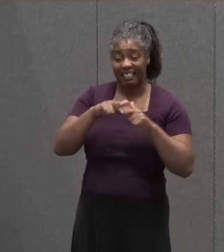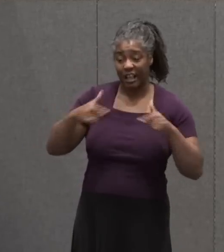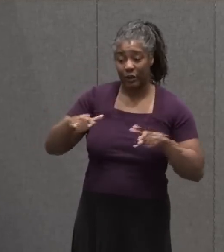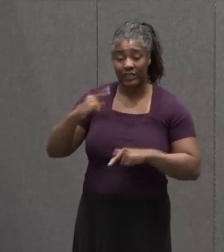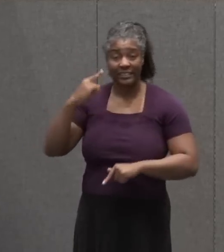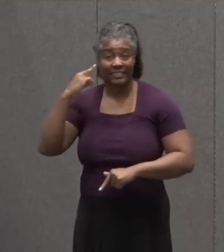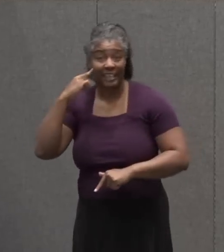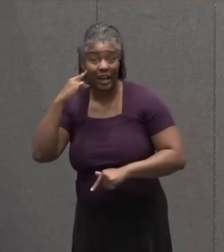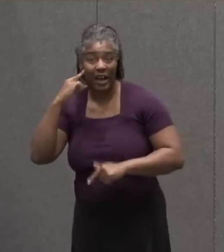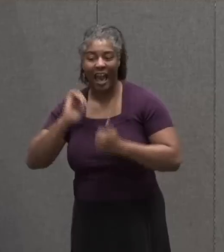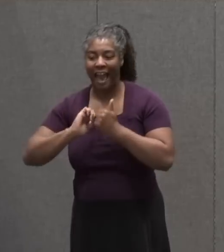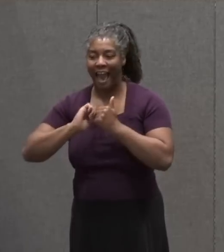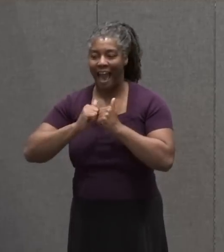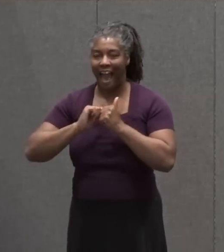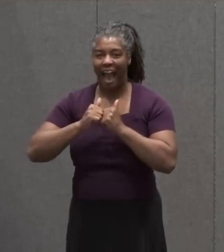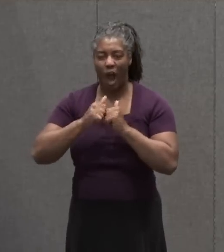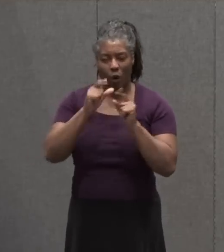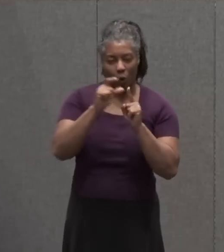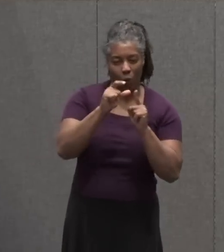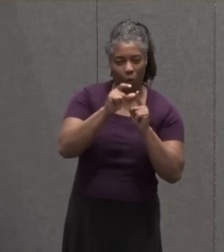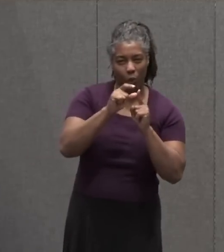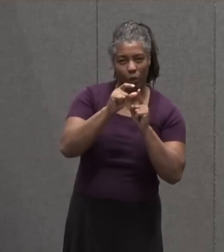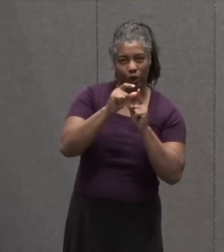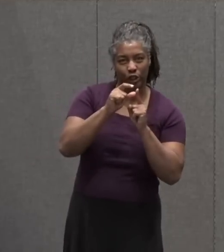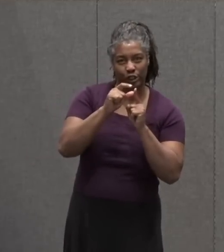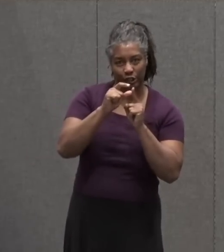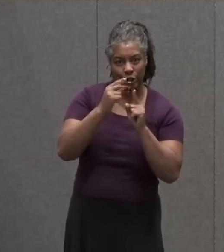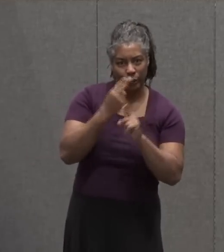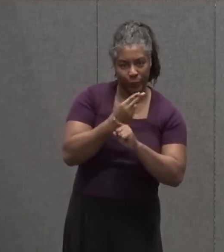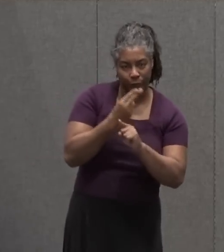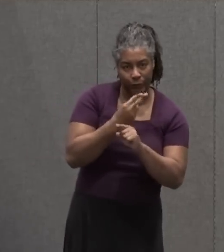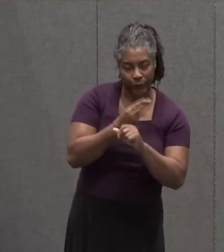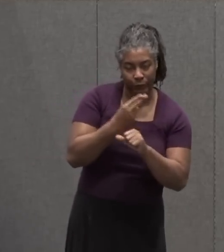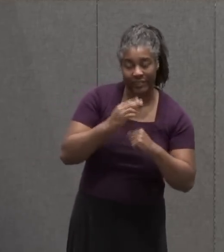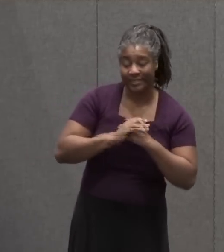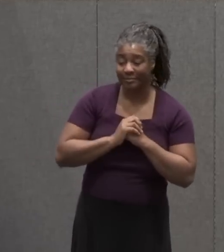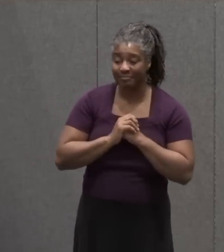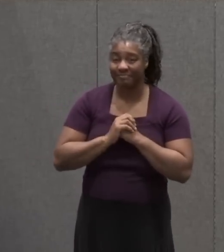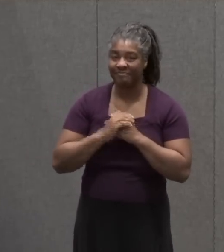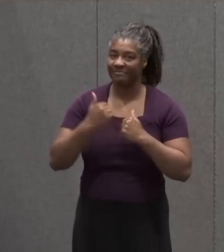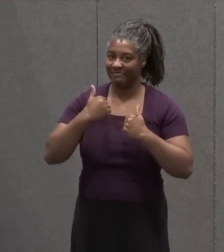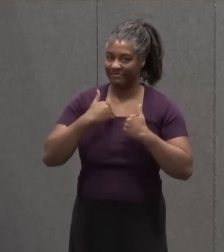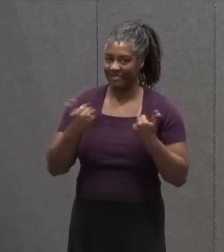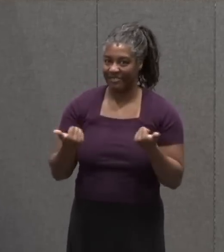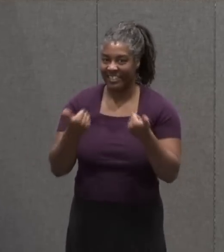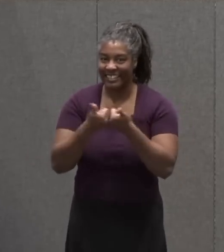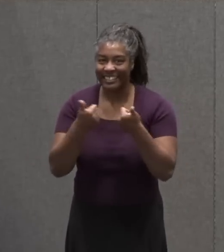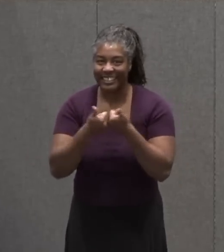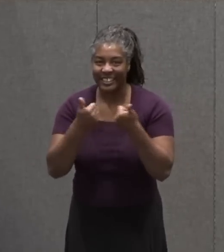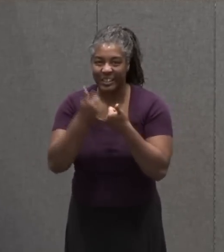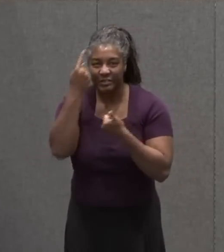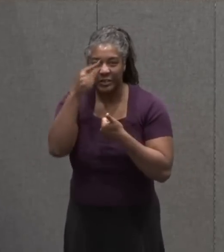I have a game to teach you today and it's a classic game that you might already be aware of.